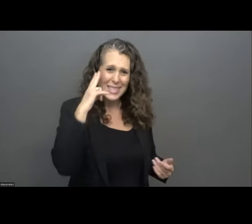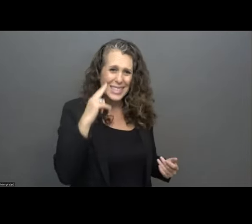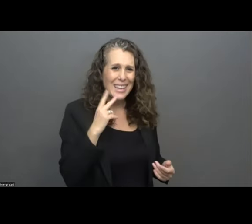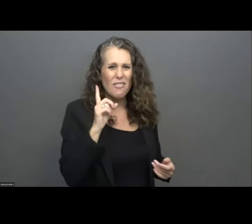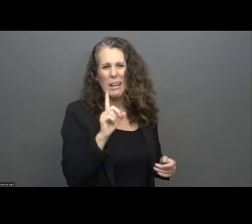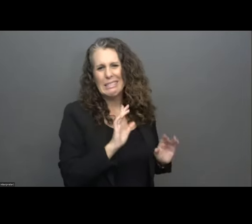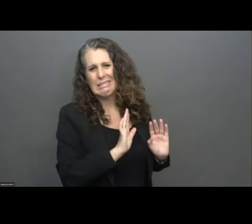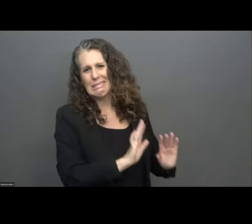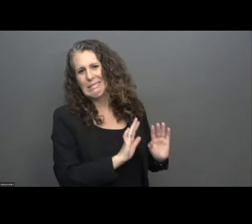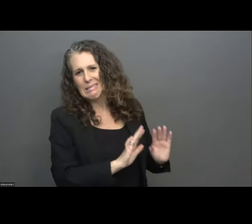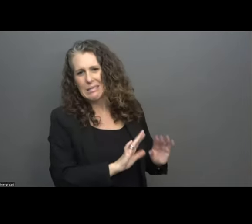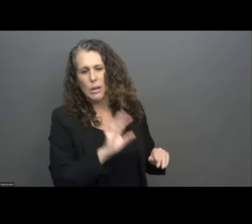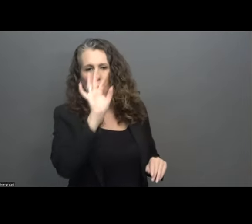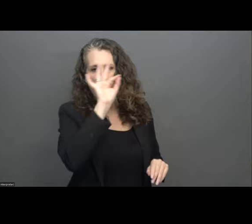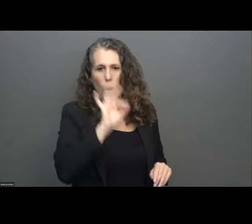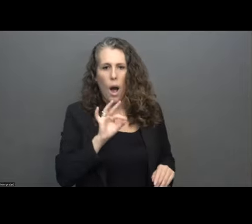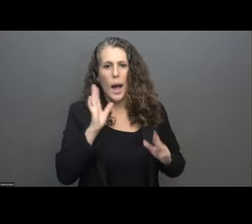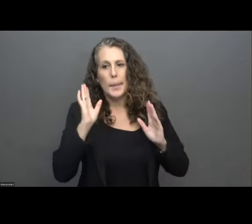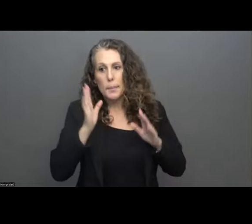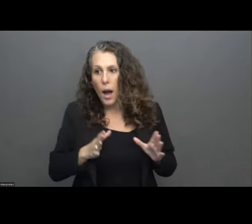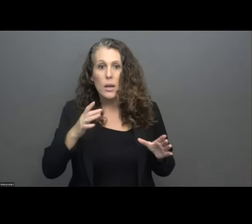requirement to probably employ a sign language interpreter, we realized that the system,